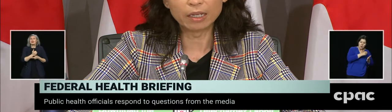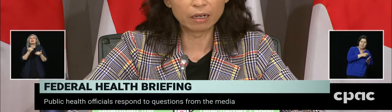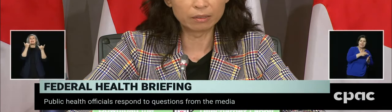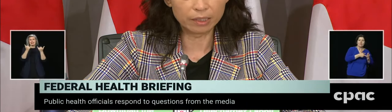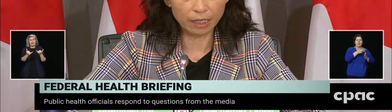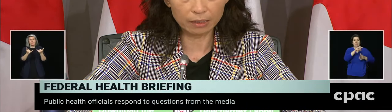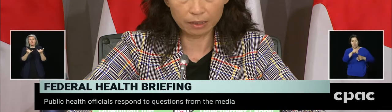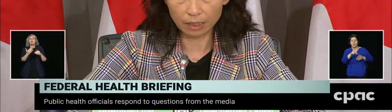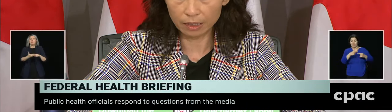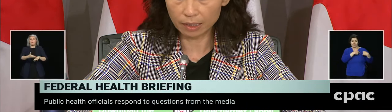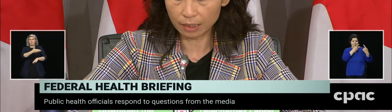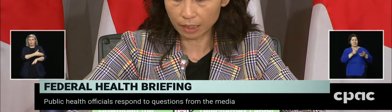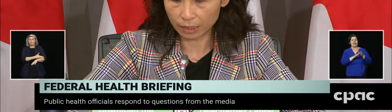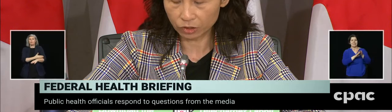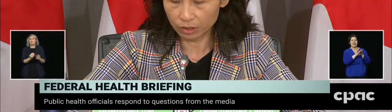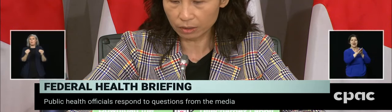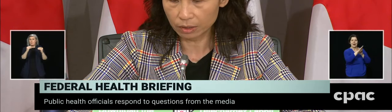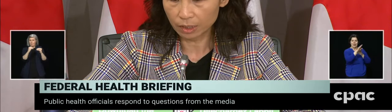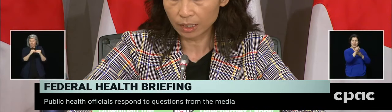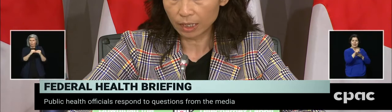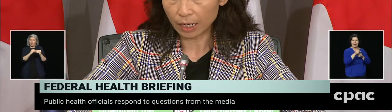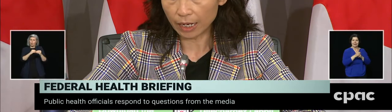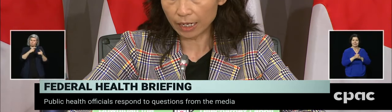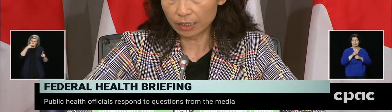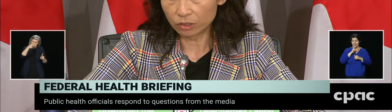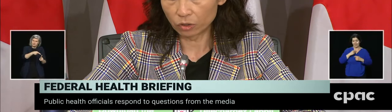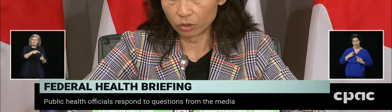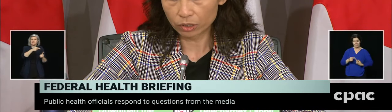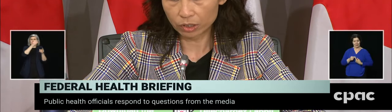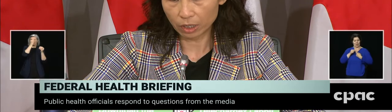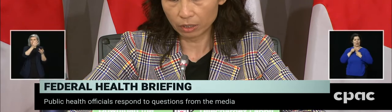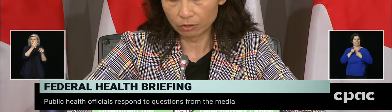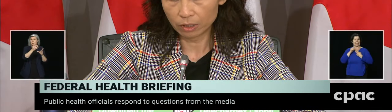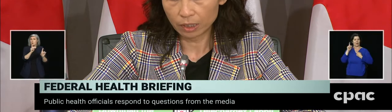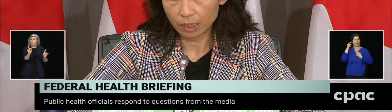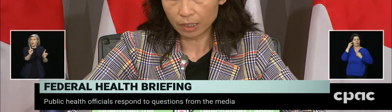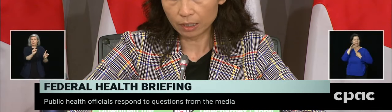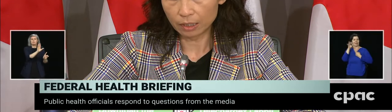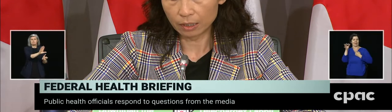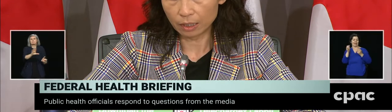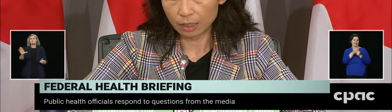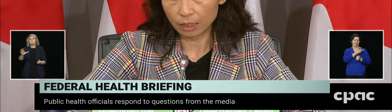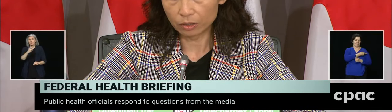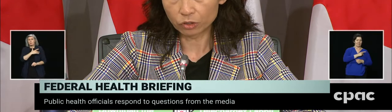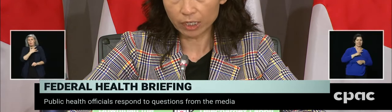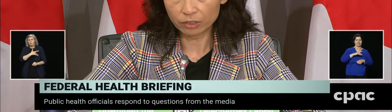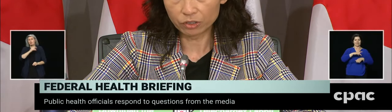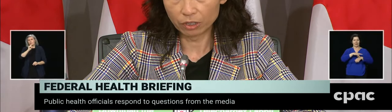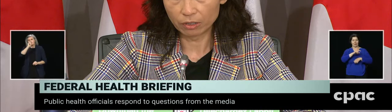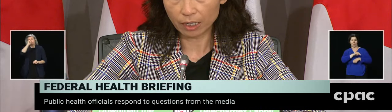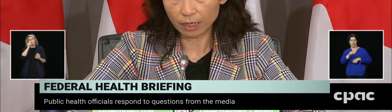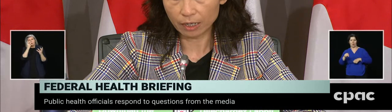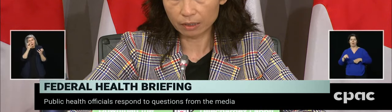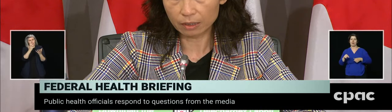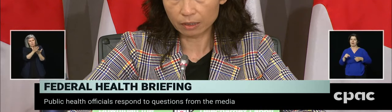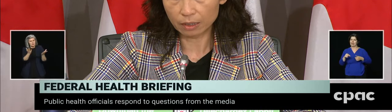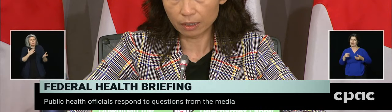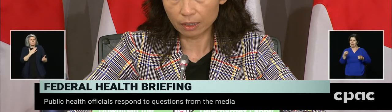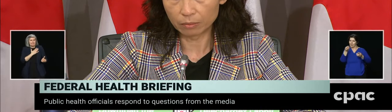PRIORITIES WITH PROVINCE THE AND TERRITORIES RIGHT NOW TOEN S